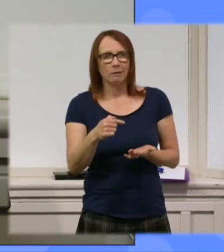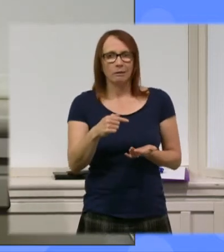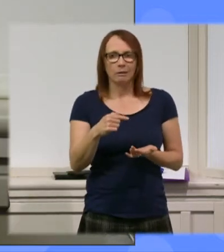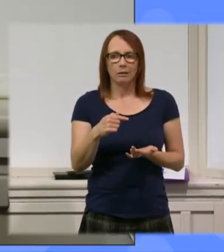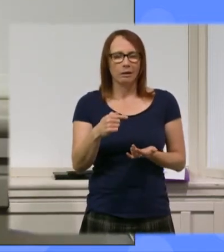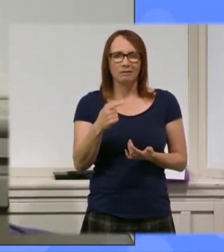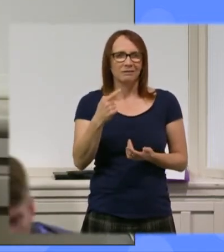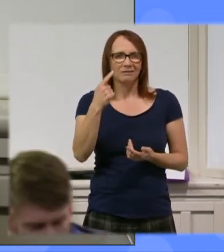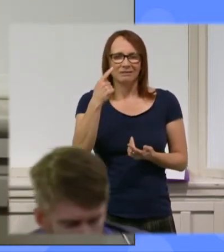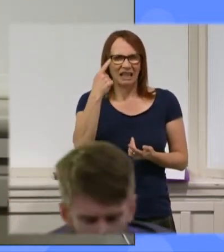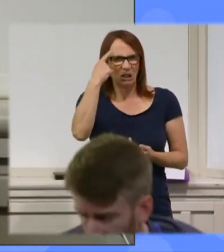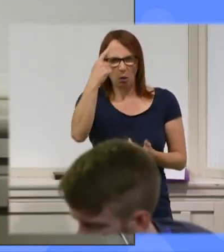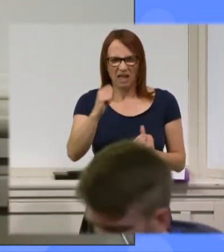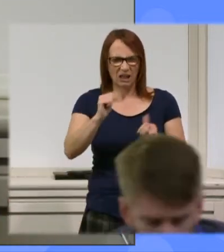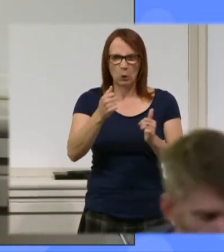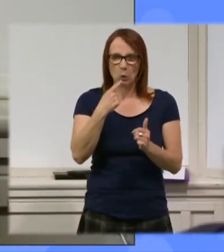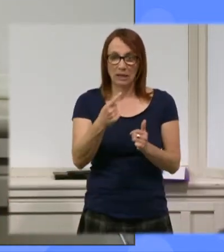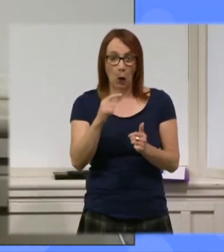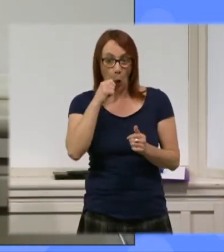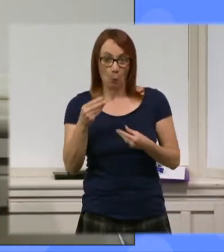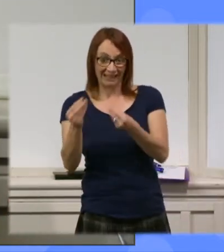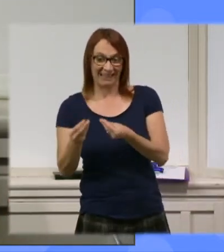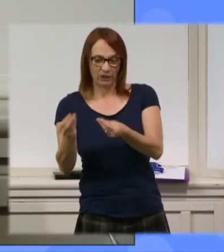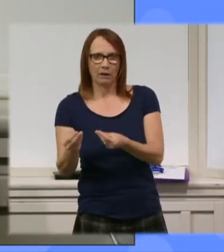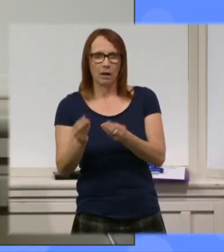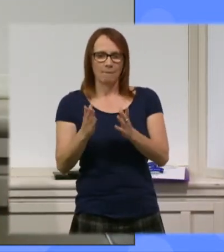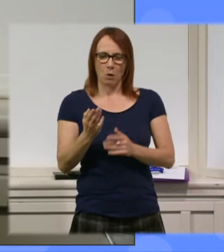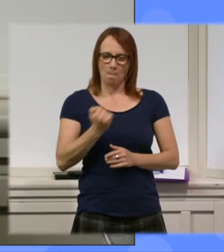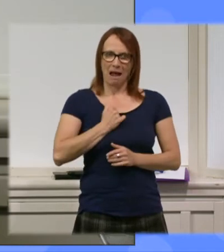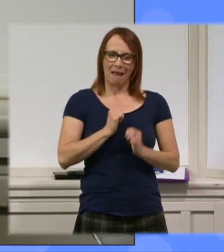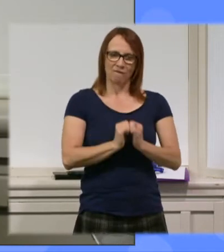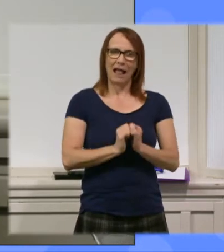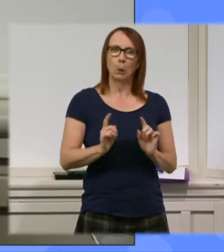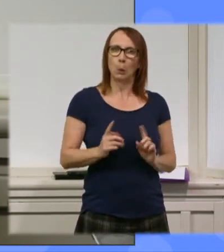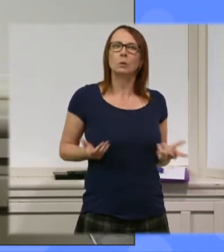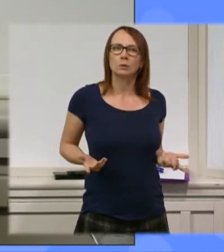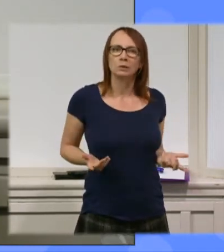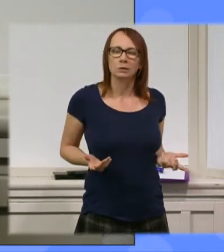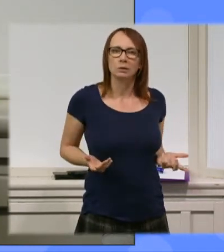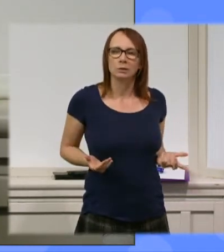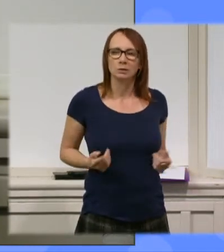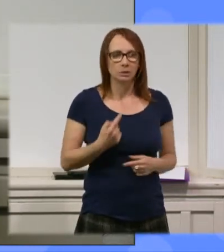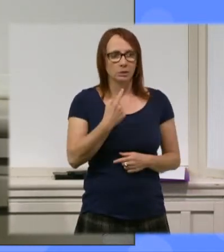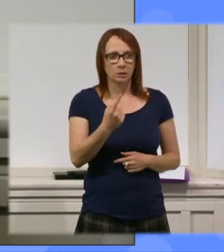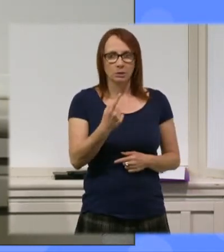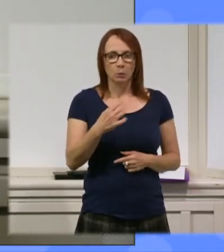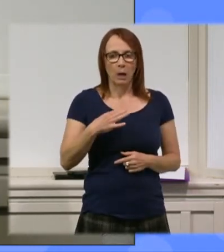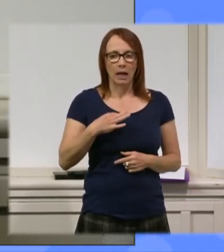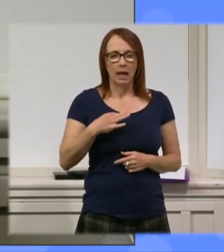got think serves anybody well and it's interesting that you are often called and we are told as elected representatives of people seeking to be